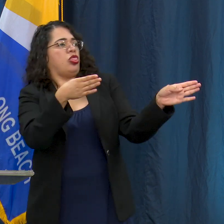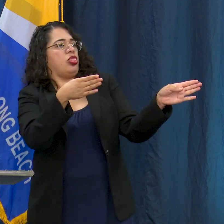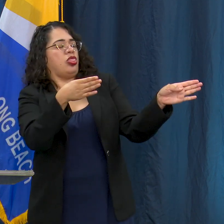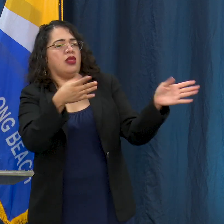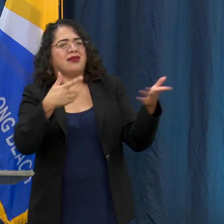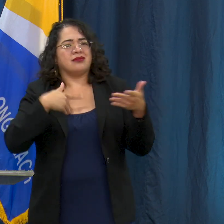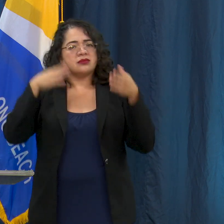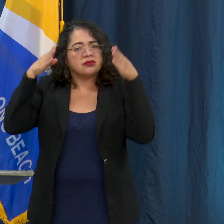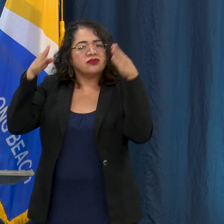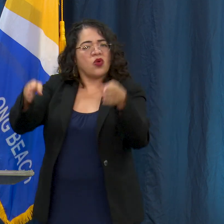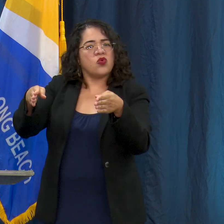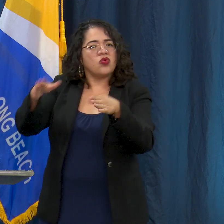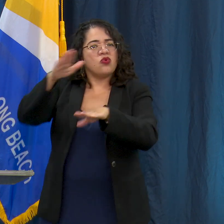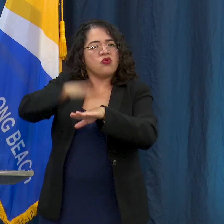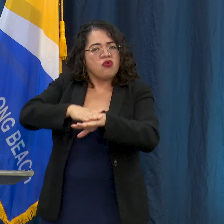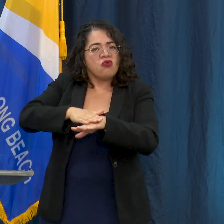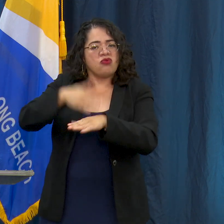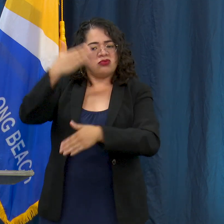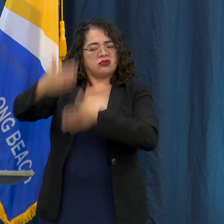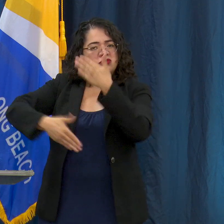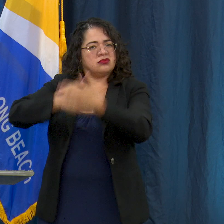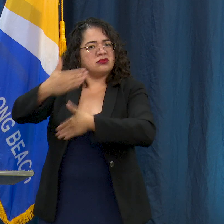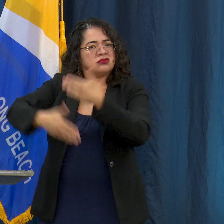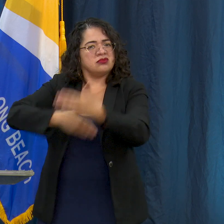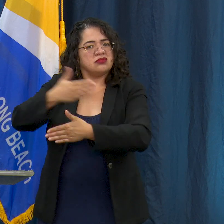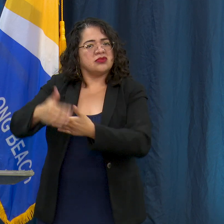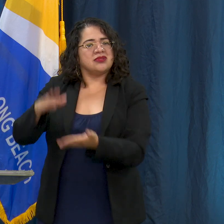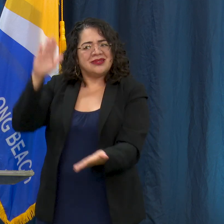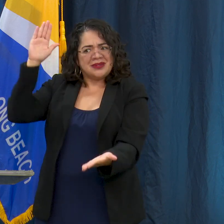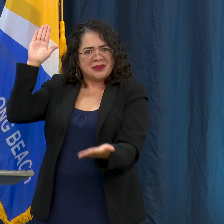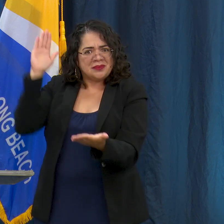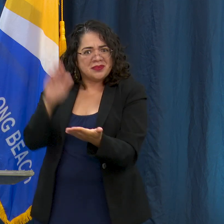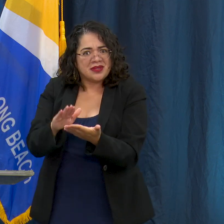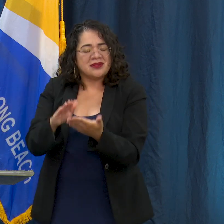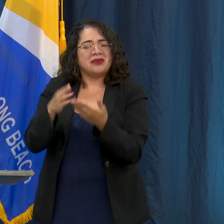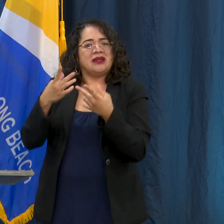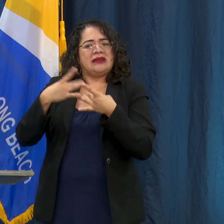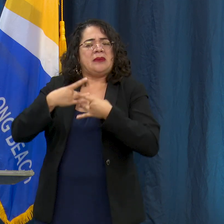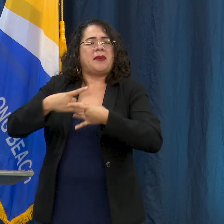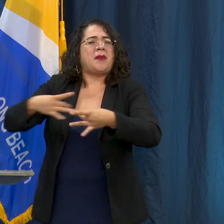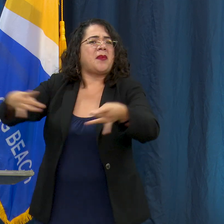trying to do which is minimize the transmission of this virus.